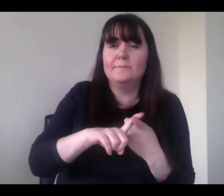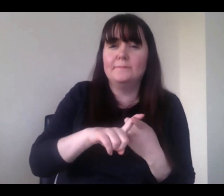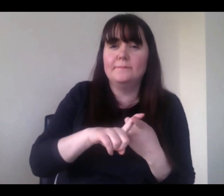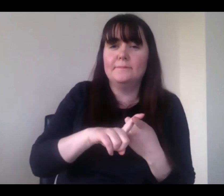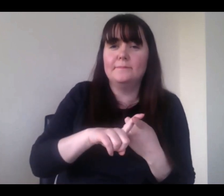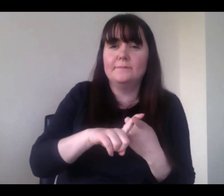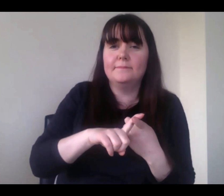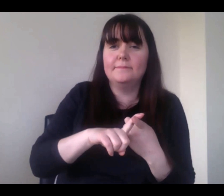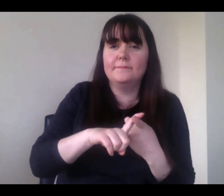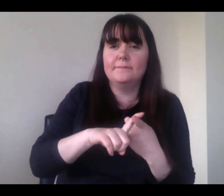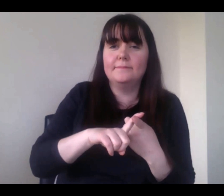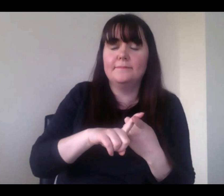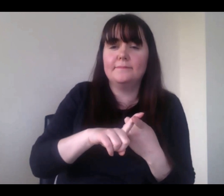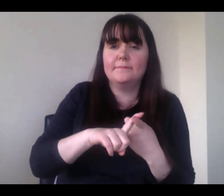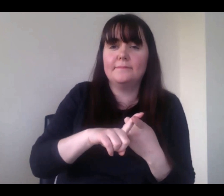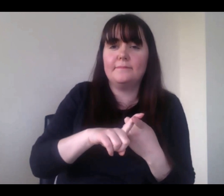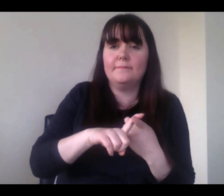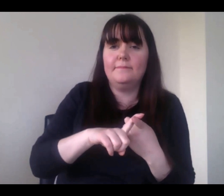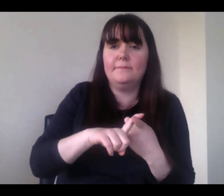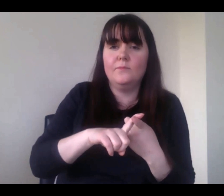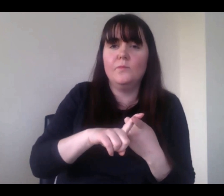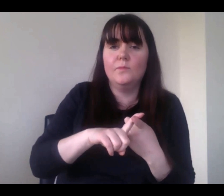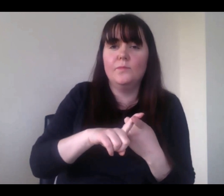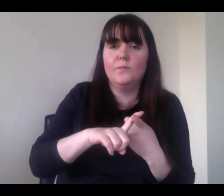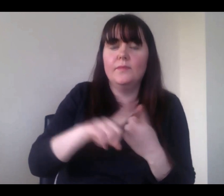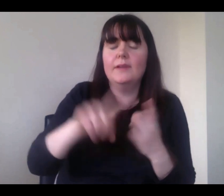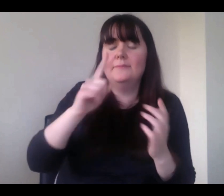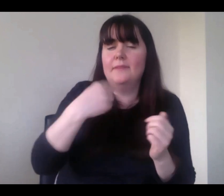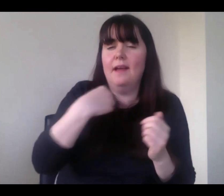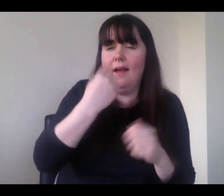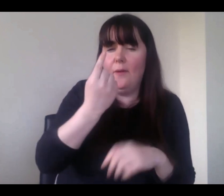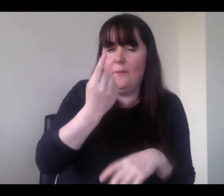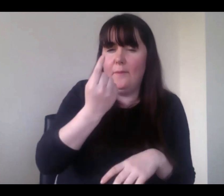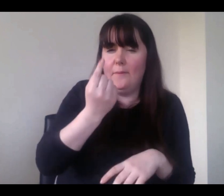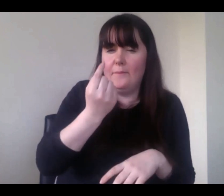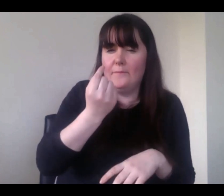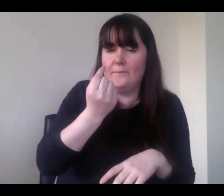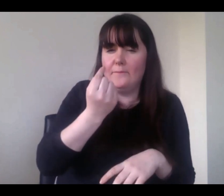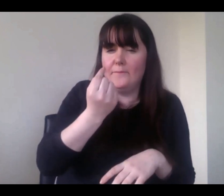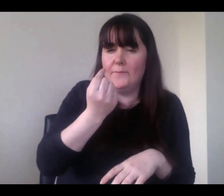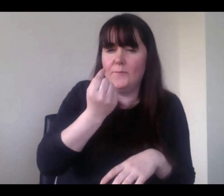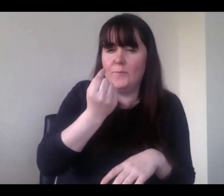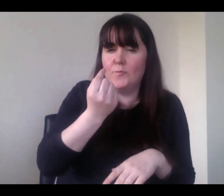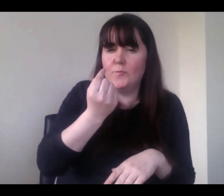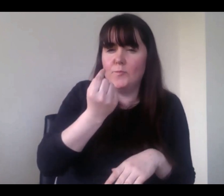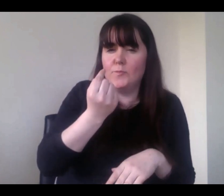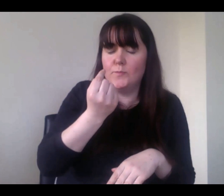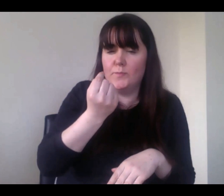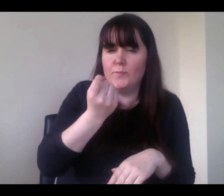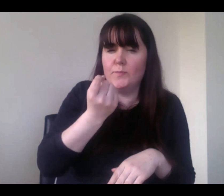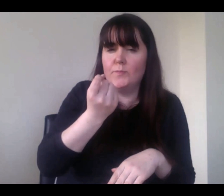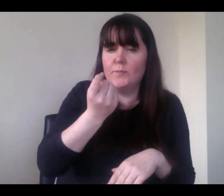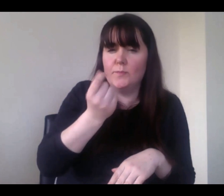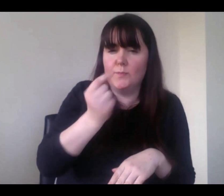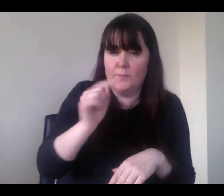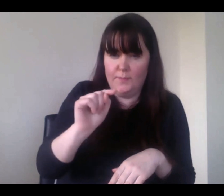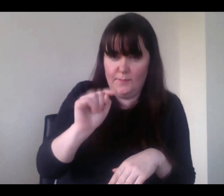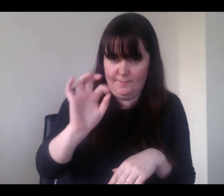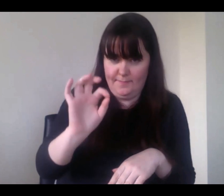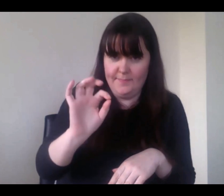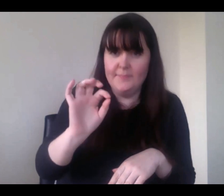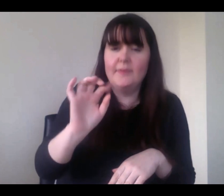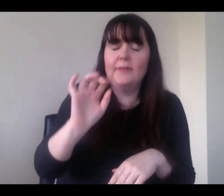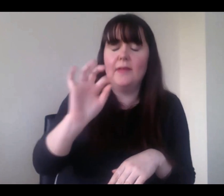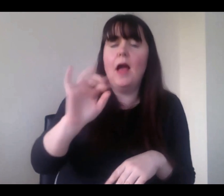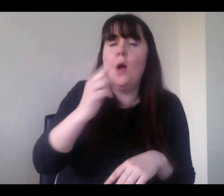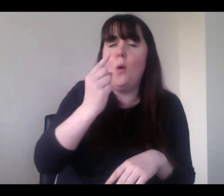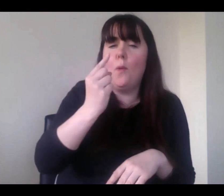in it and then once we inflected the Hail Mary, when we hit womb we awoken in our